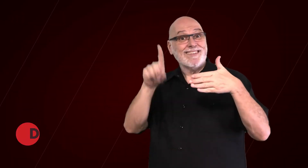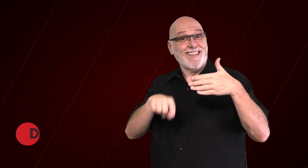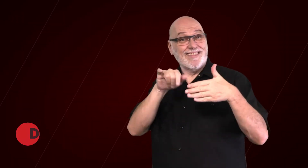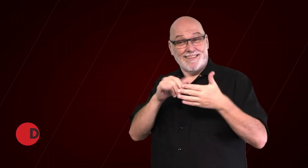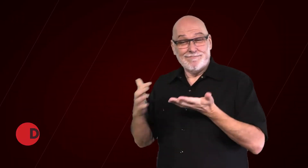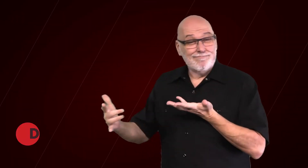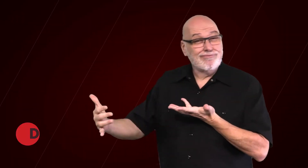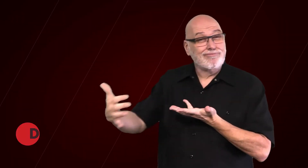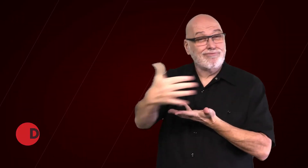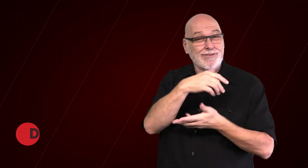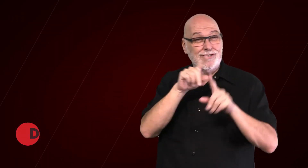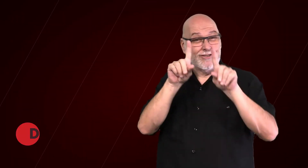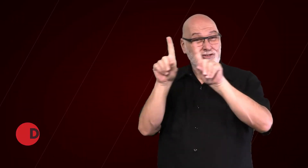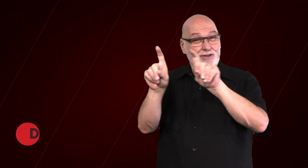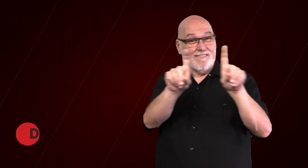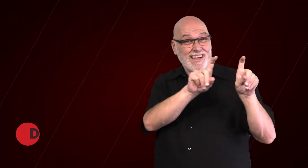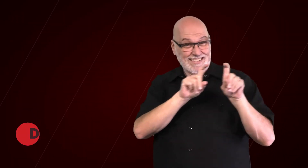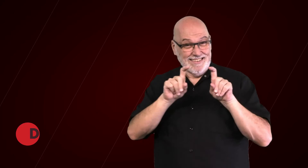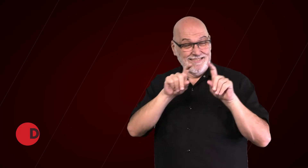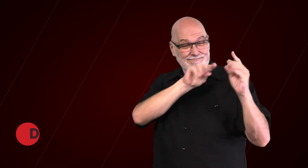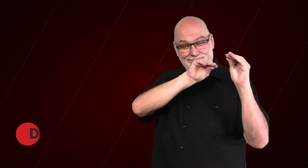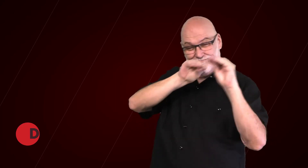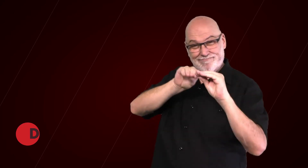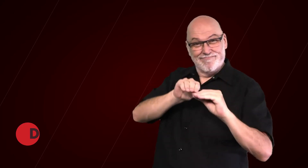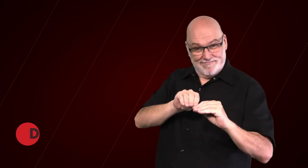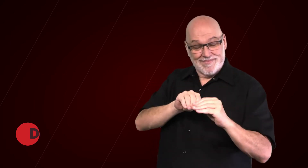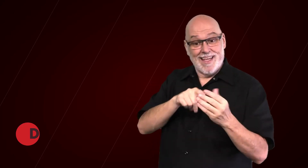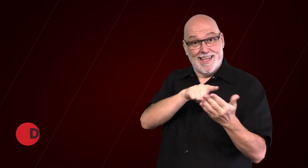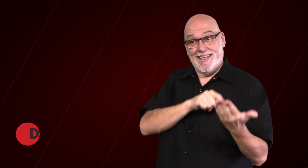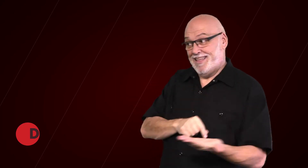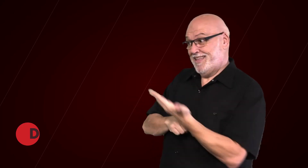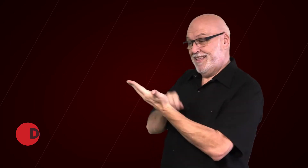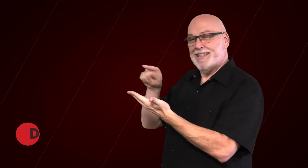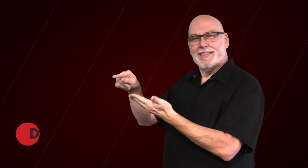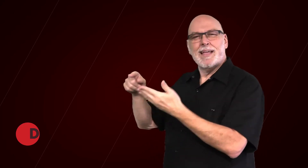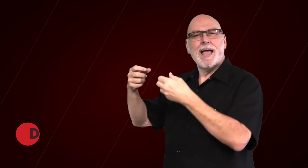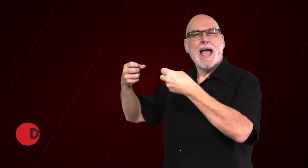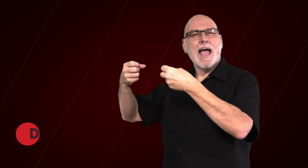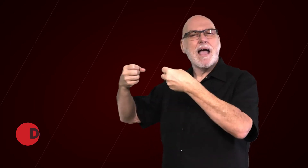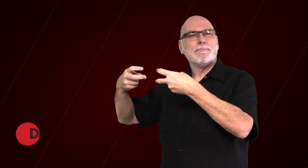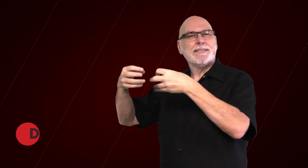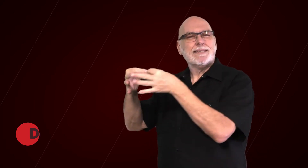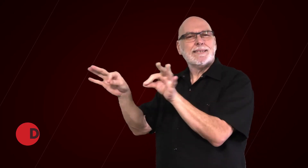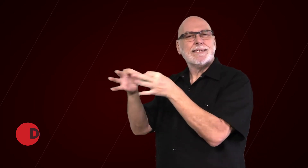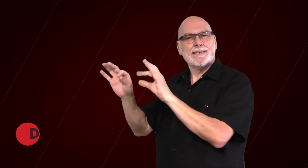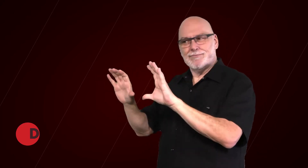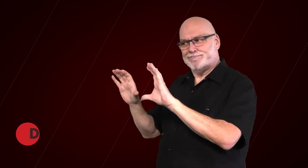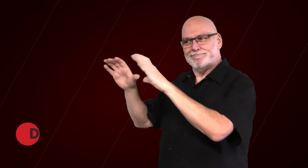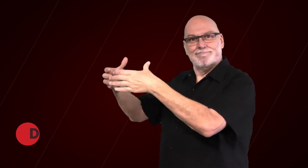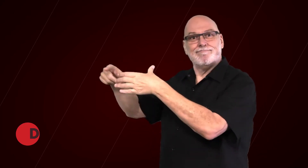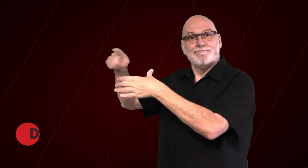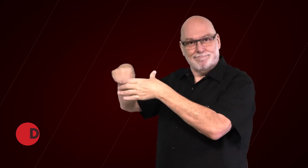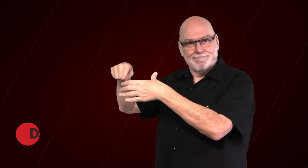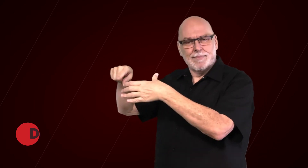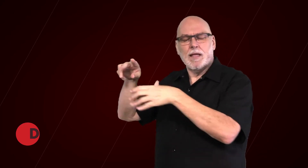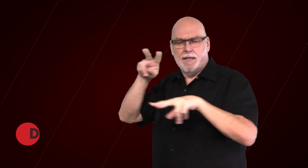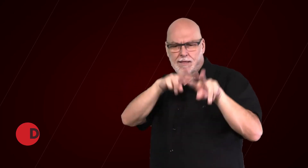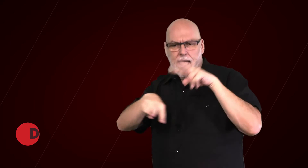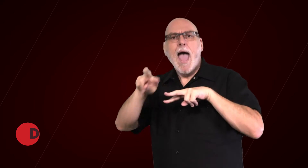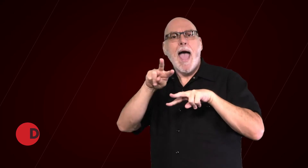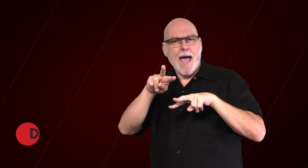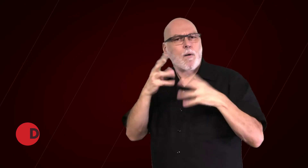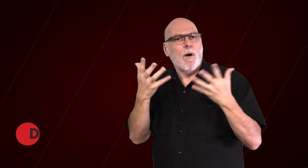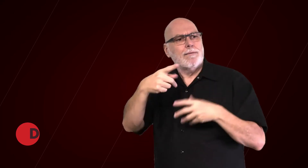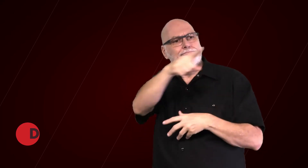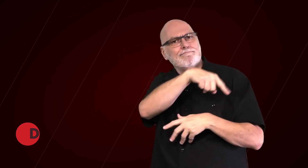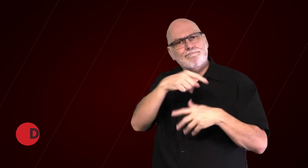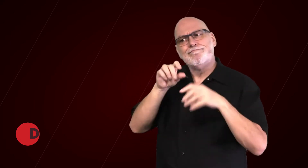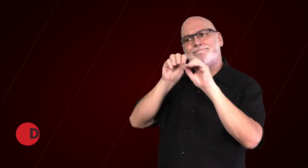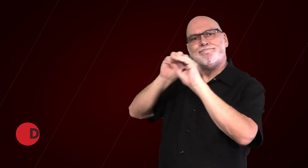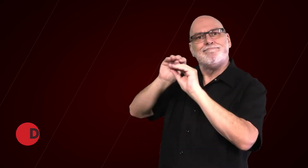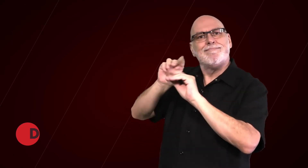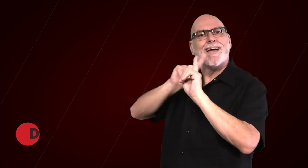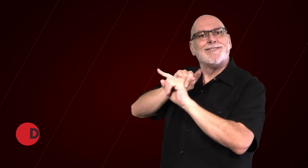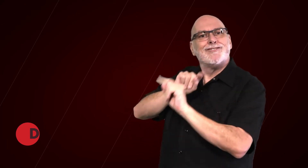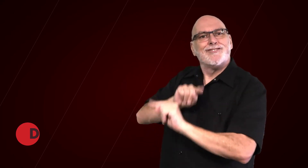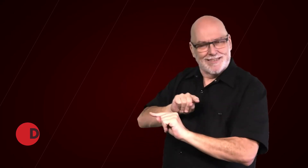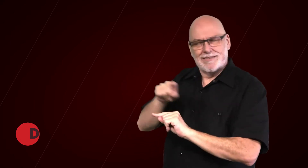Results of these surveys show people in the captioning industry our preferences